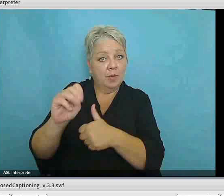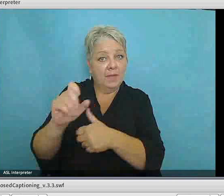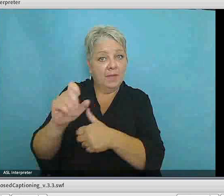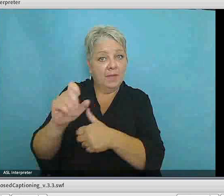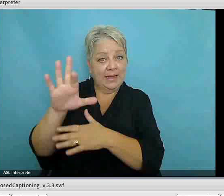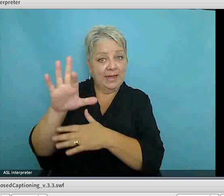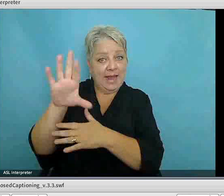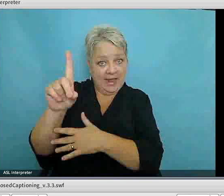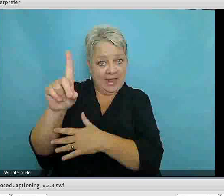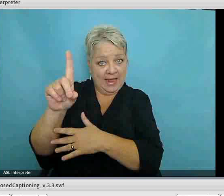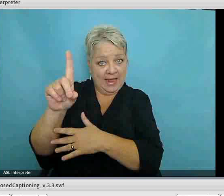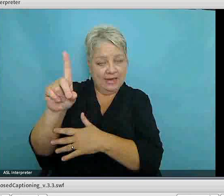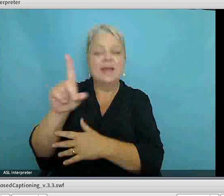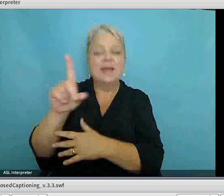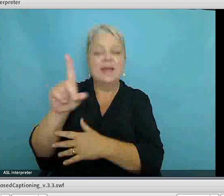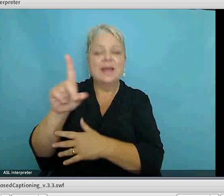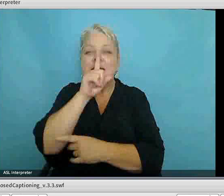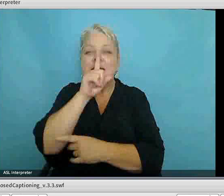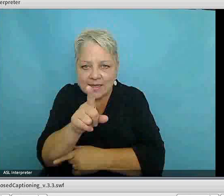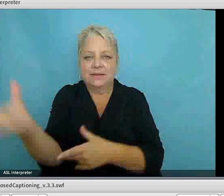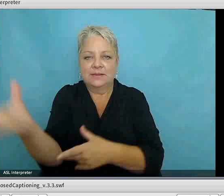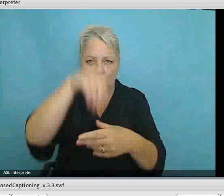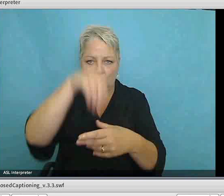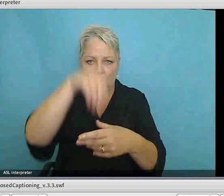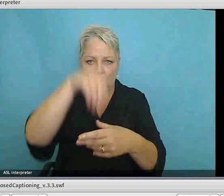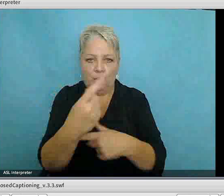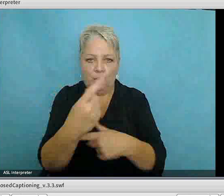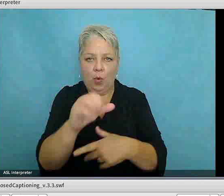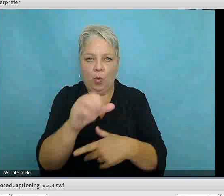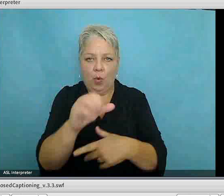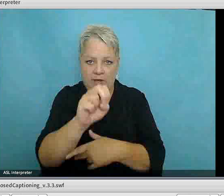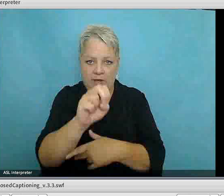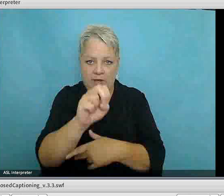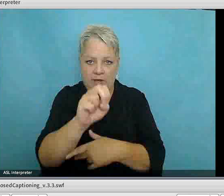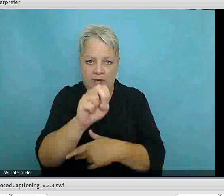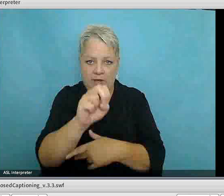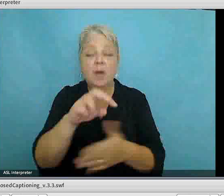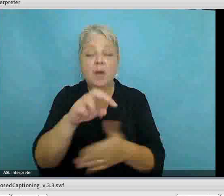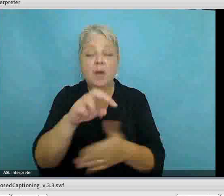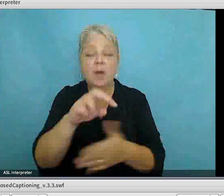Do the One Care plans have lists of providers available so that individuals can look up